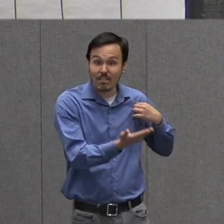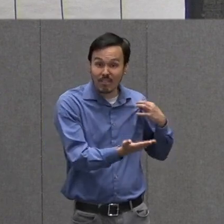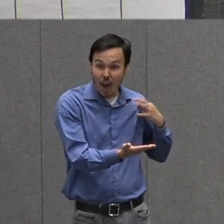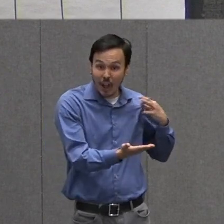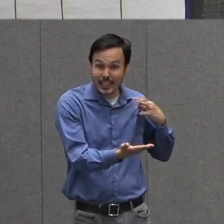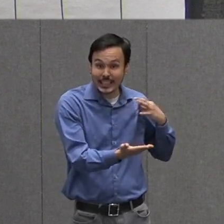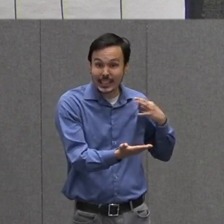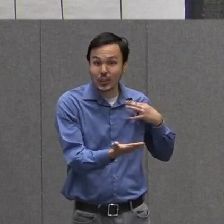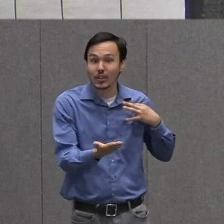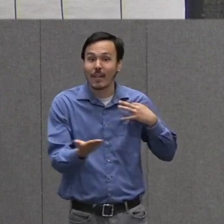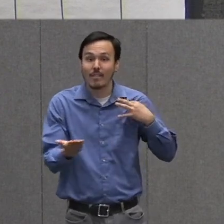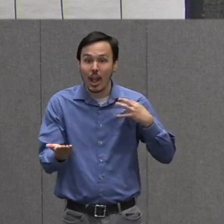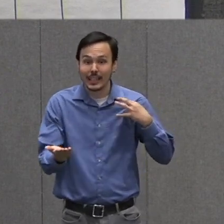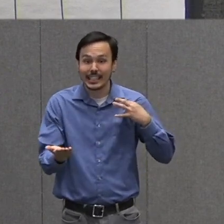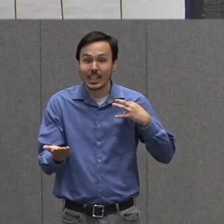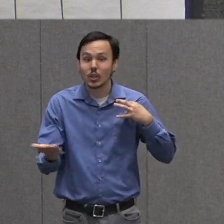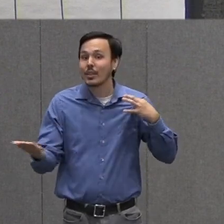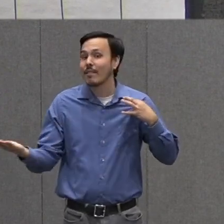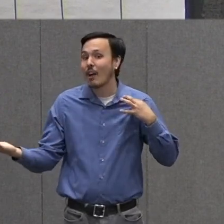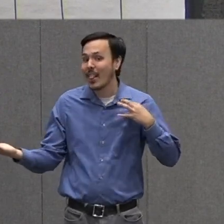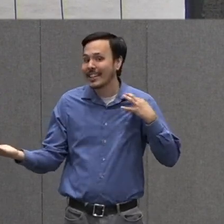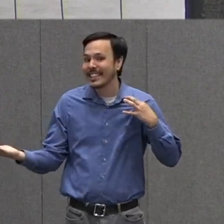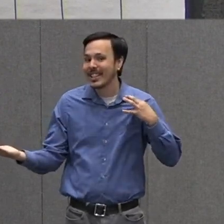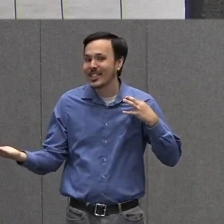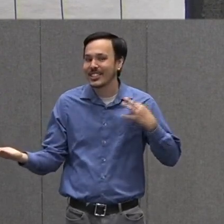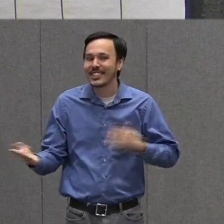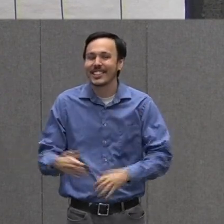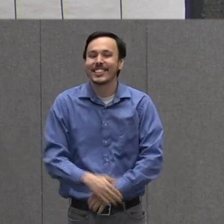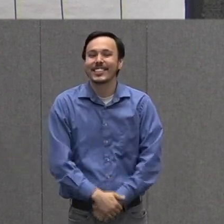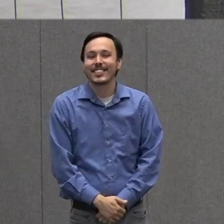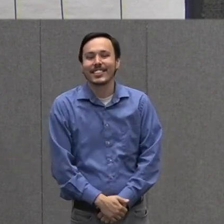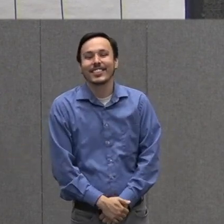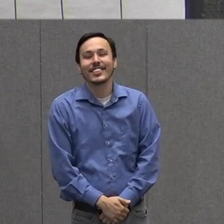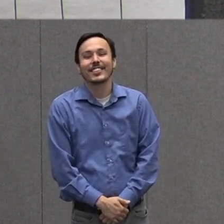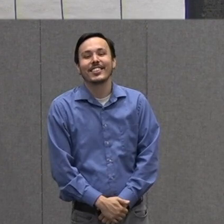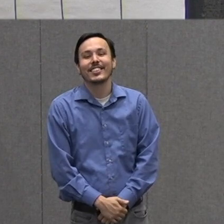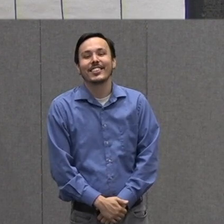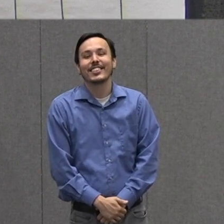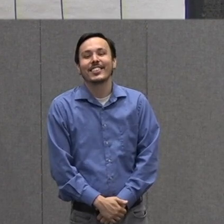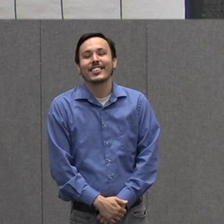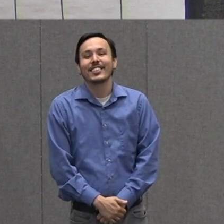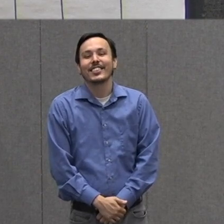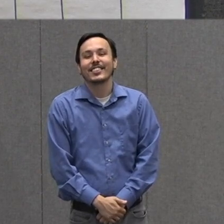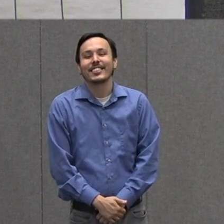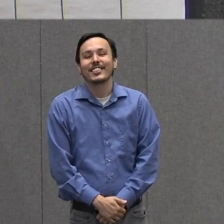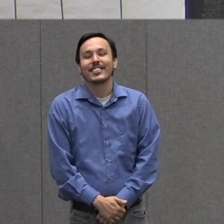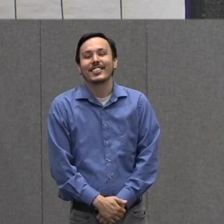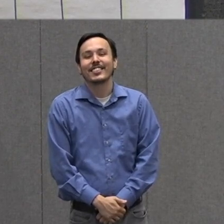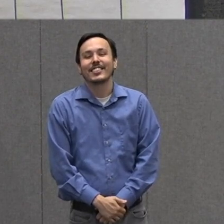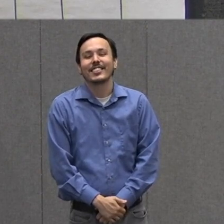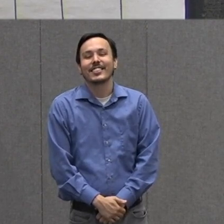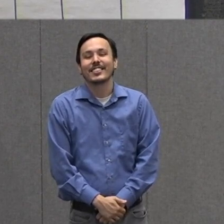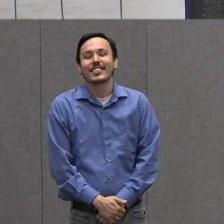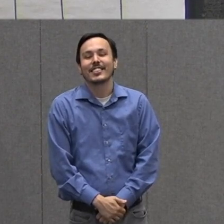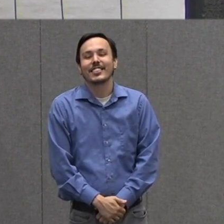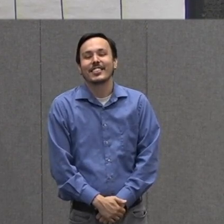Volunteers, volunteers, volunteers.